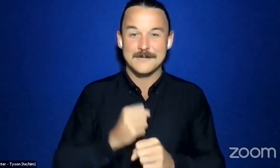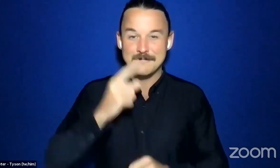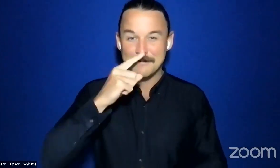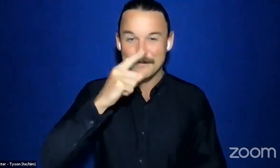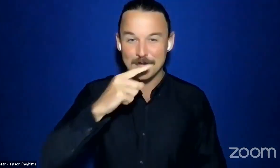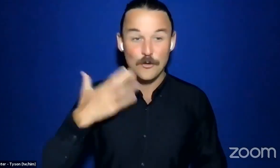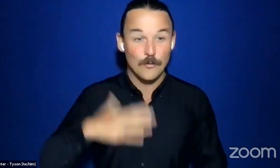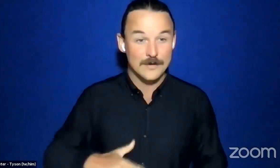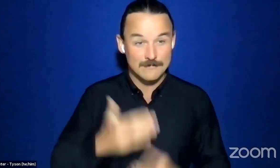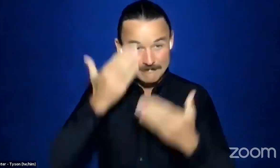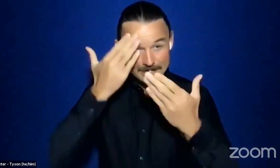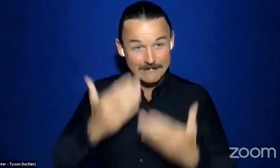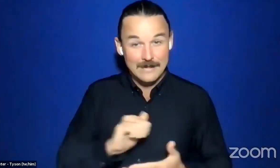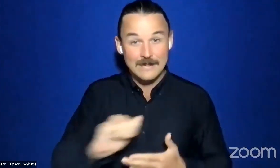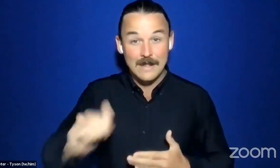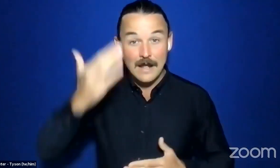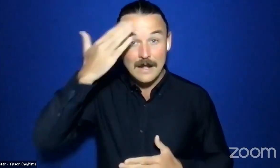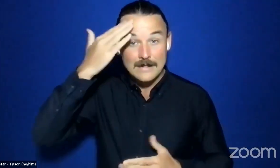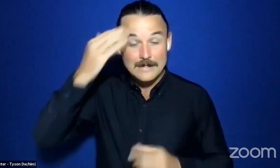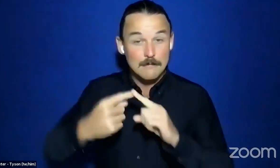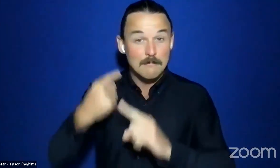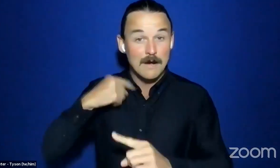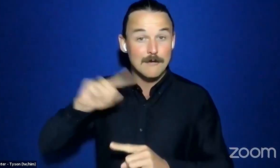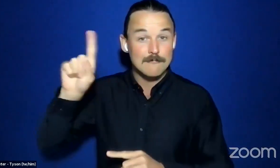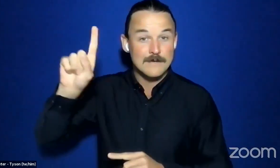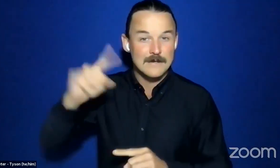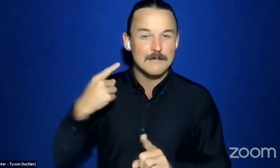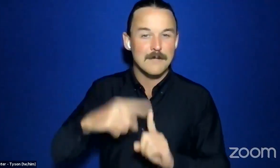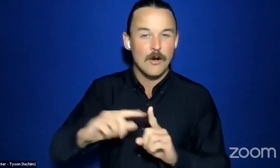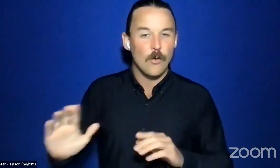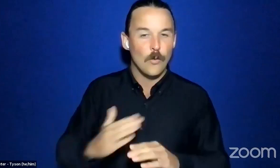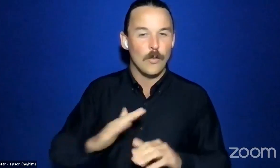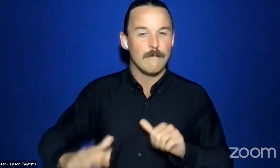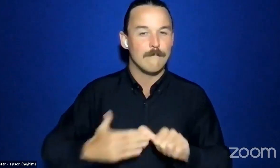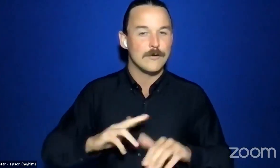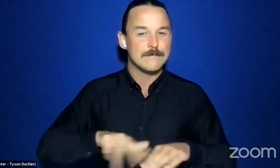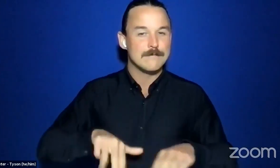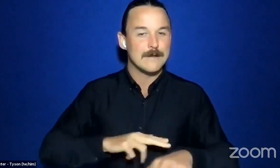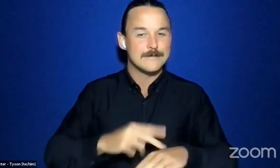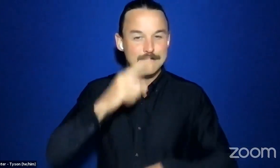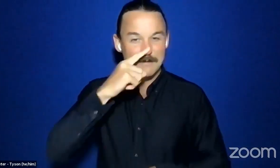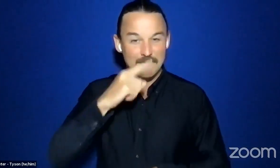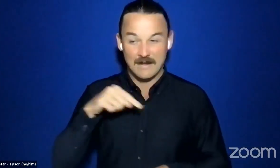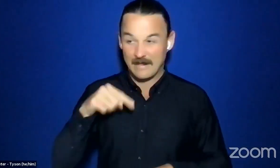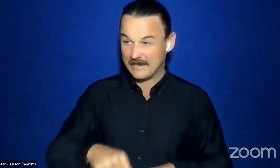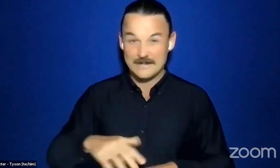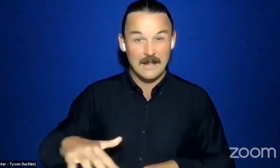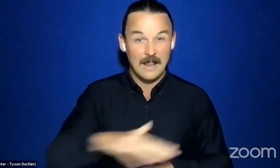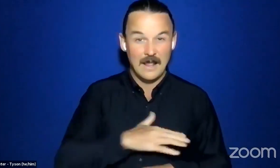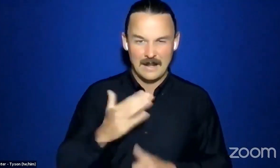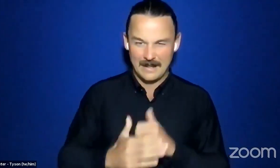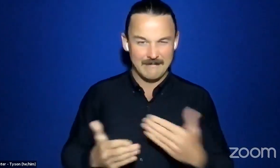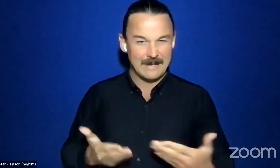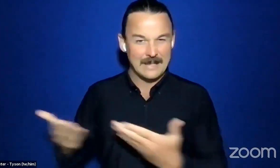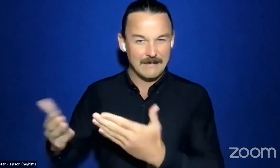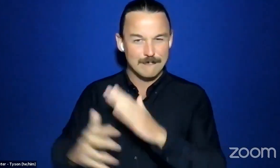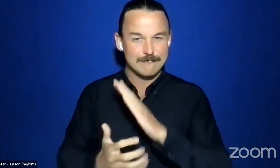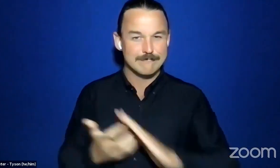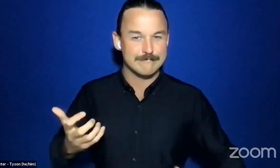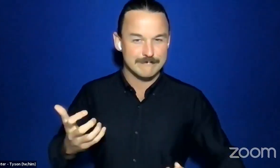people and. I'd like to play I'd like to pay my respects to the I'd like to pay my respects to the elders and just as past and present, and all First Nations mob, and acknowledge that sovereignty has never been seated.